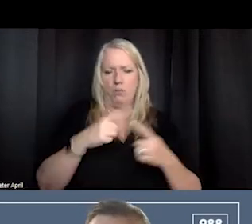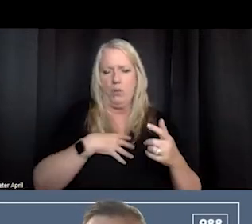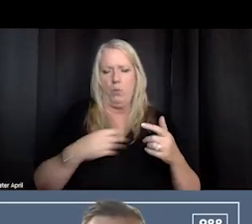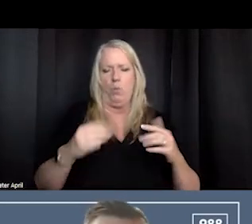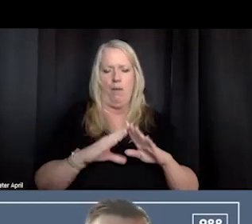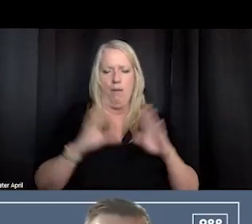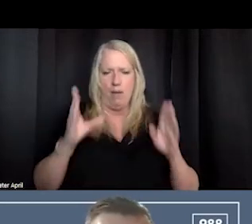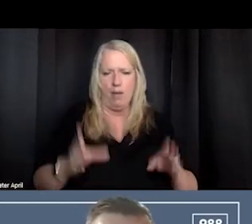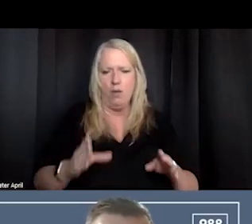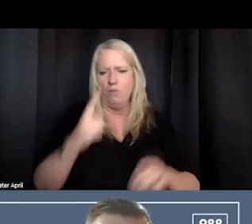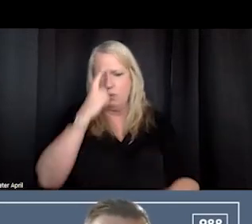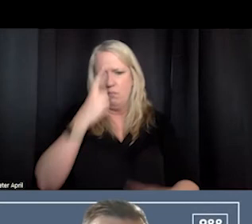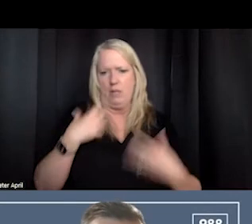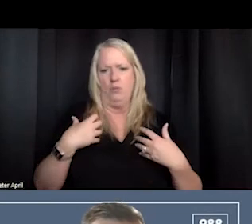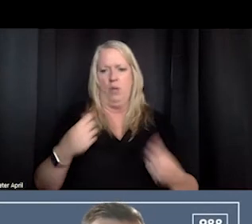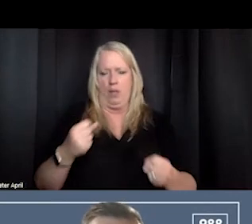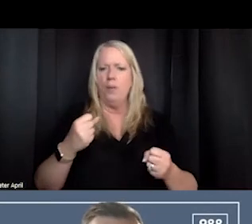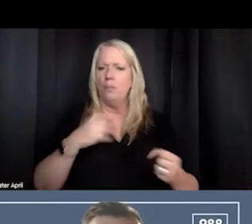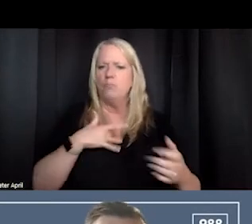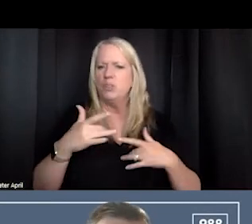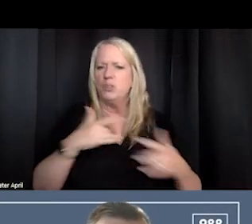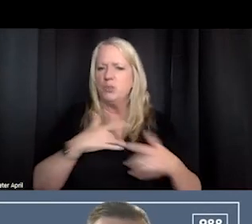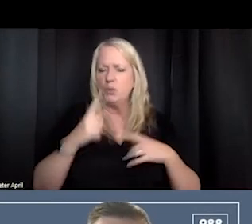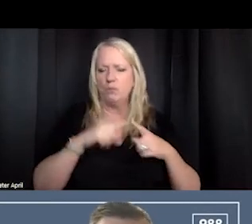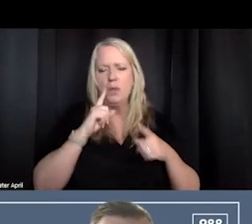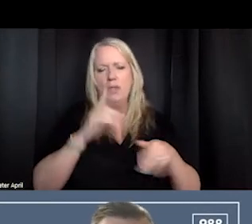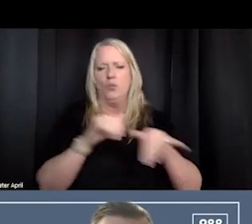MENTAL HEALTH AND SUBSTANCE USE CONCERNS AS PART OF THE UNITY AGENDA. REALLY IMPORTANT PIECE.